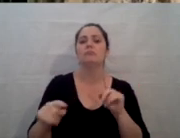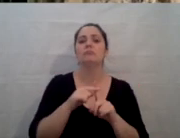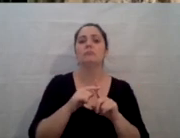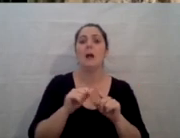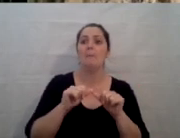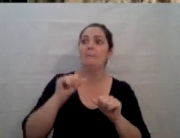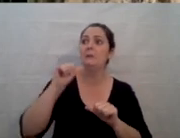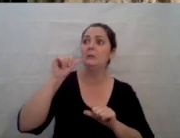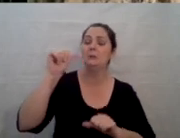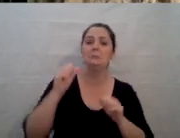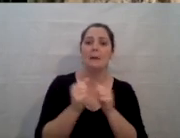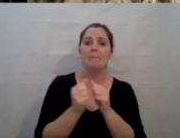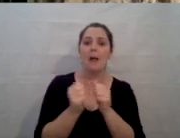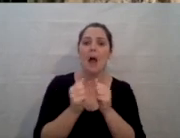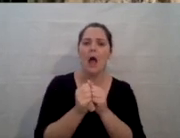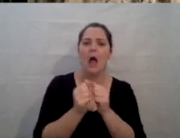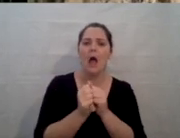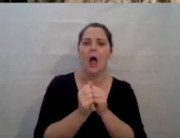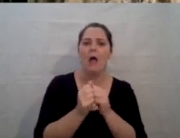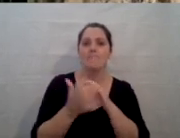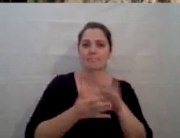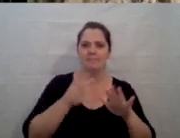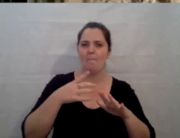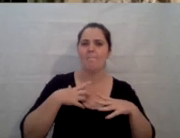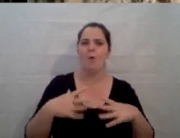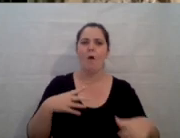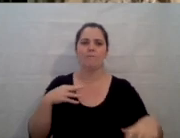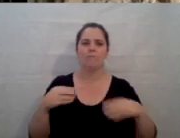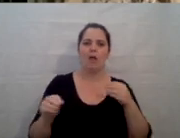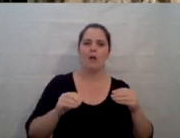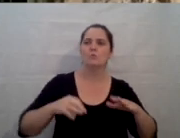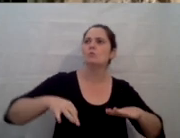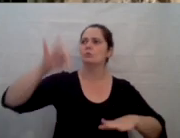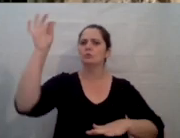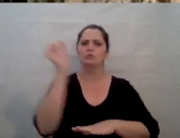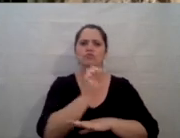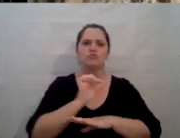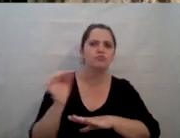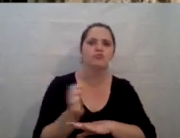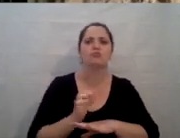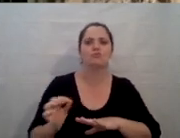too. So the larger you can draw, the more that you can sort of free yourself up and give yourself room to move, that's outstanding.